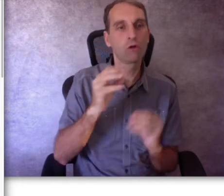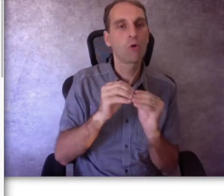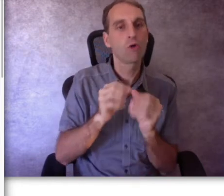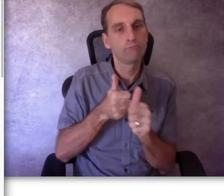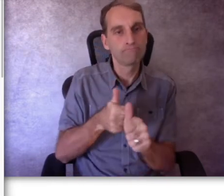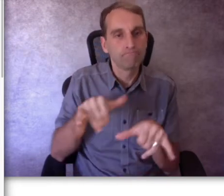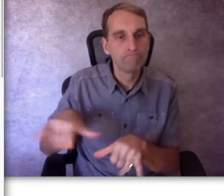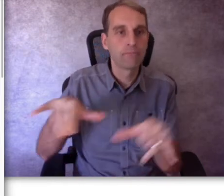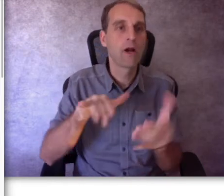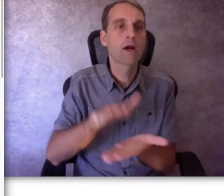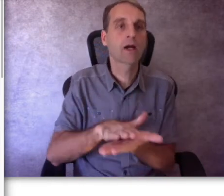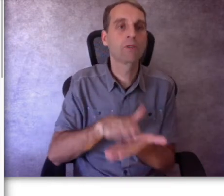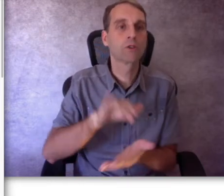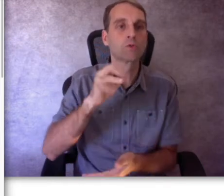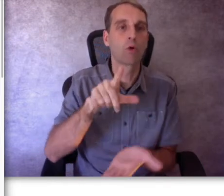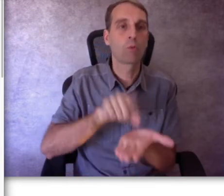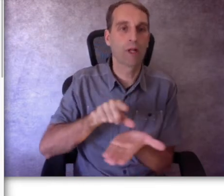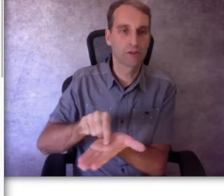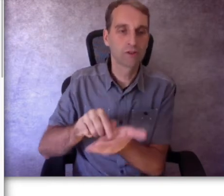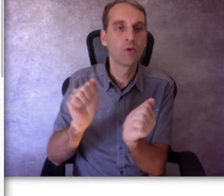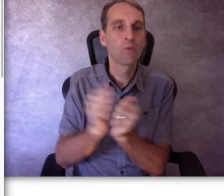It follows the common academic standards for complete accessibility